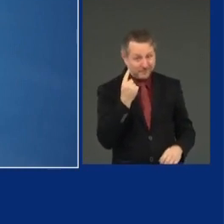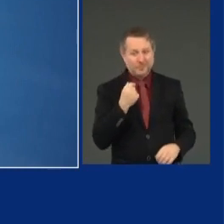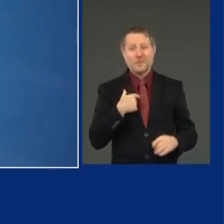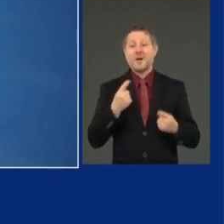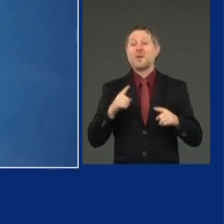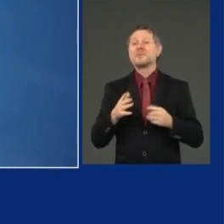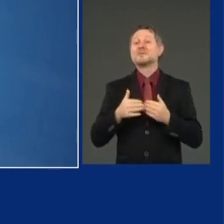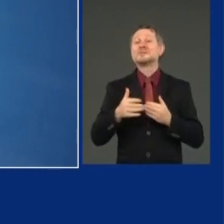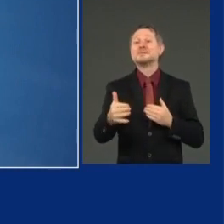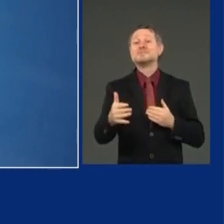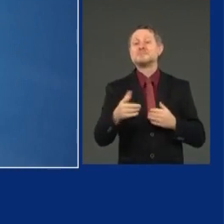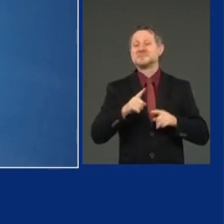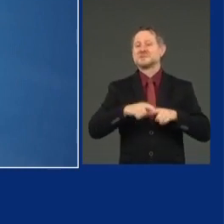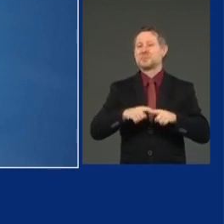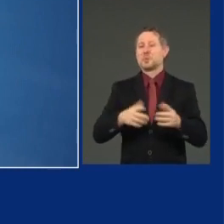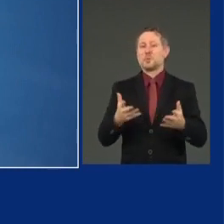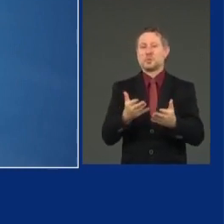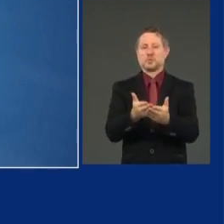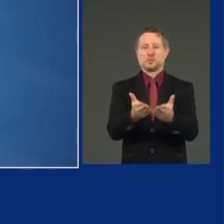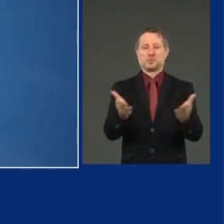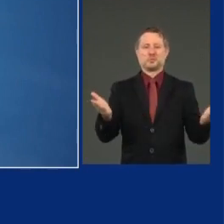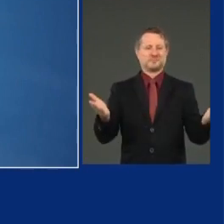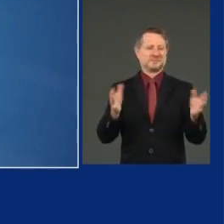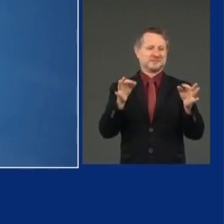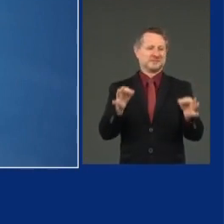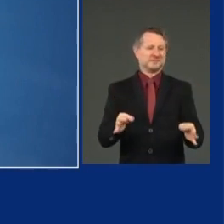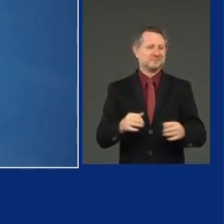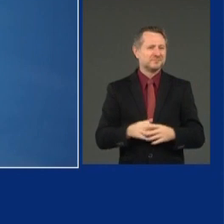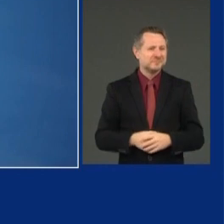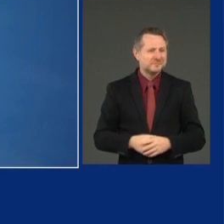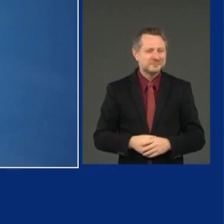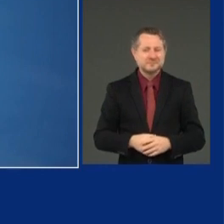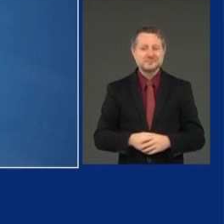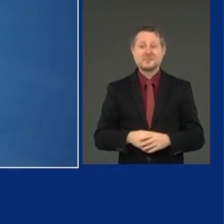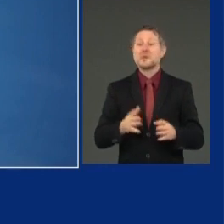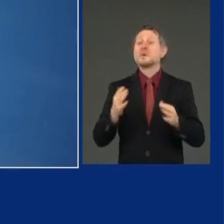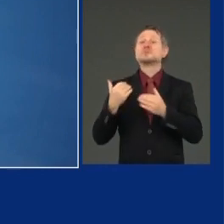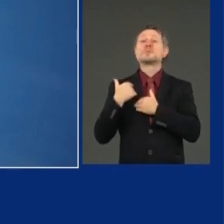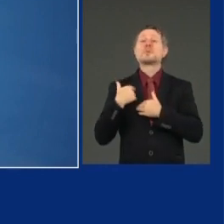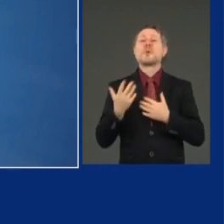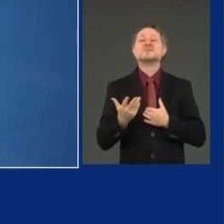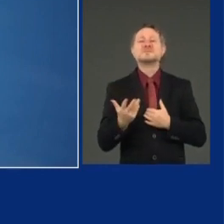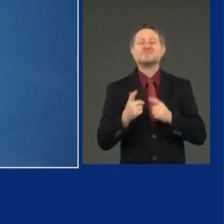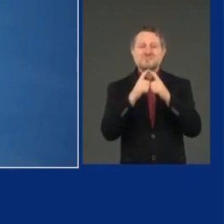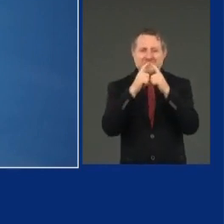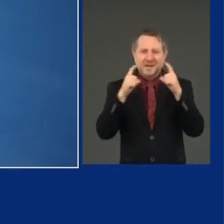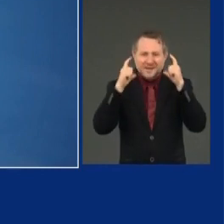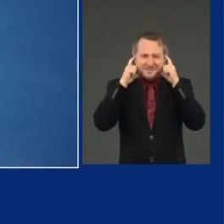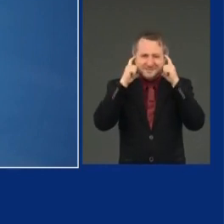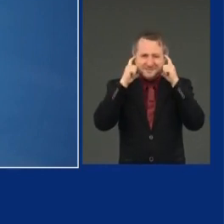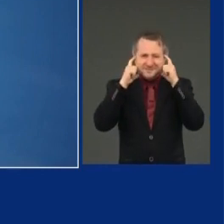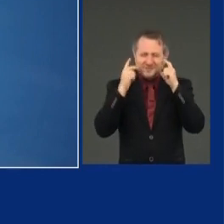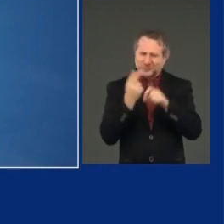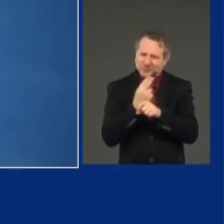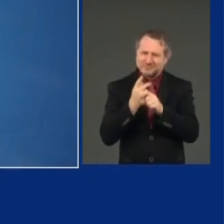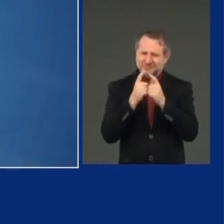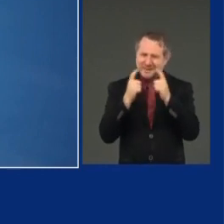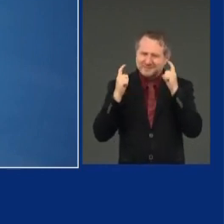AND INCREASE ECONOMIC ACTIVITY. WHAT IS THE CONSEQUENCE OF THAT?